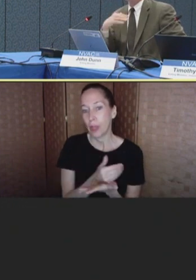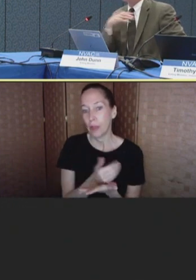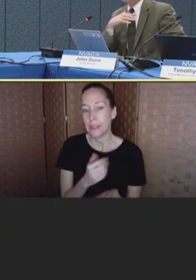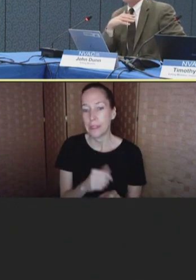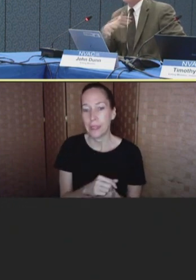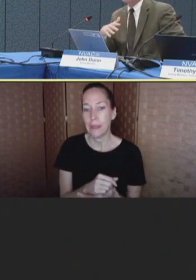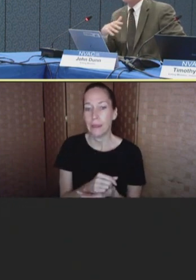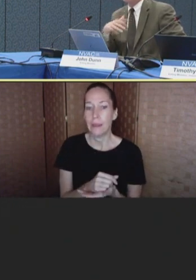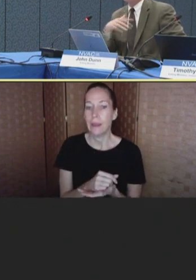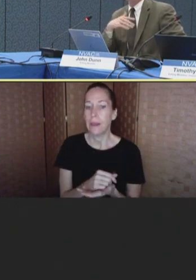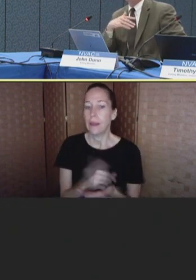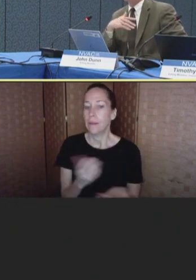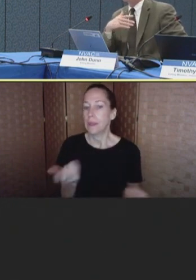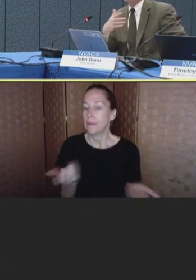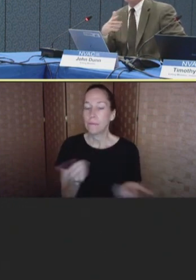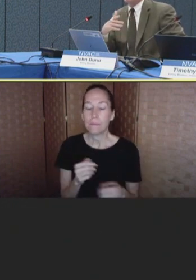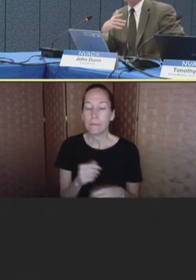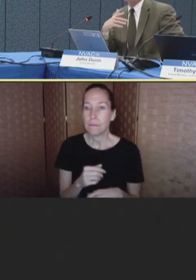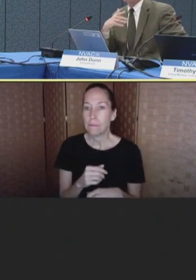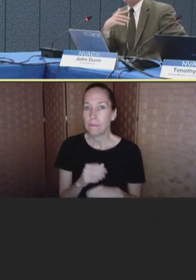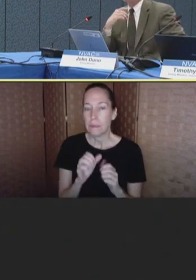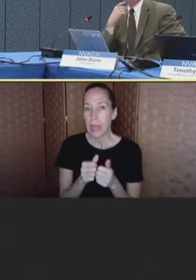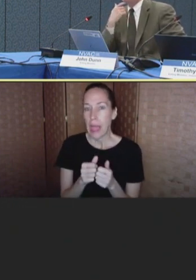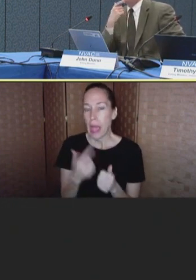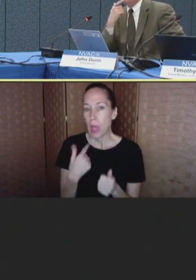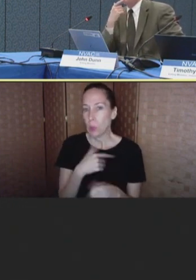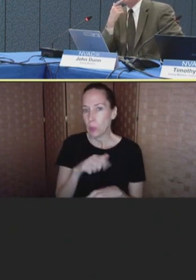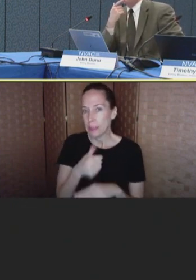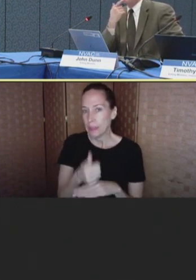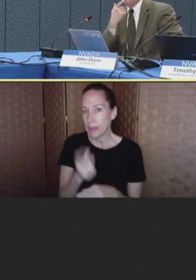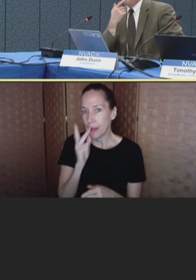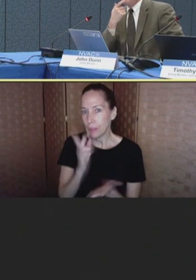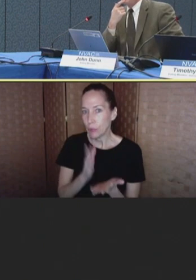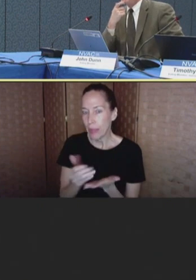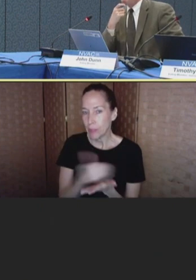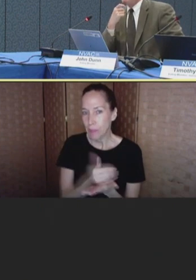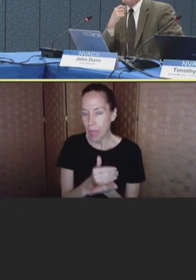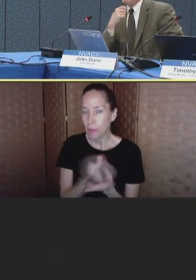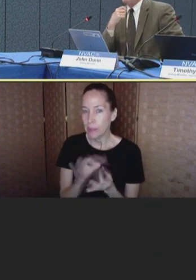about this and about what we find with vaccines is crucial.